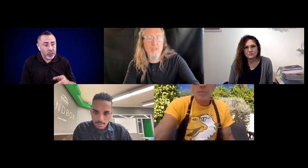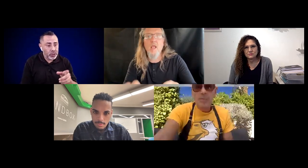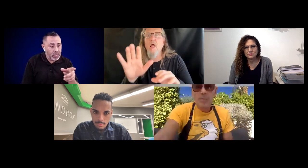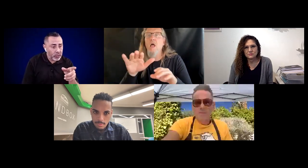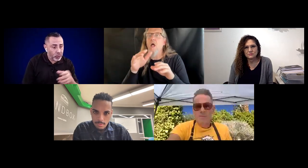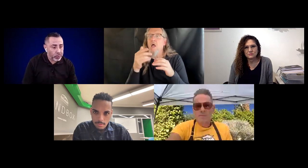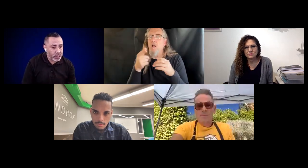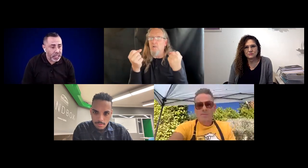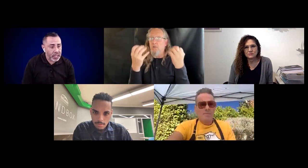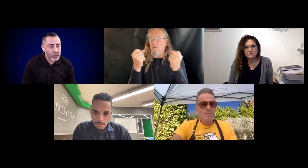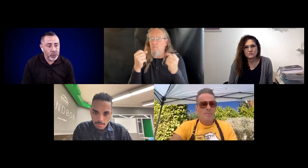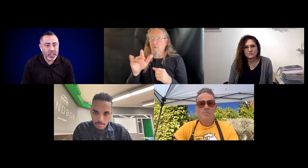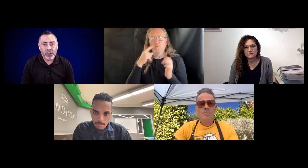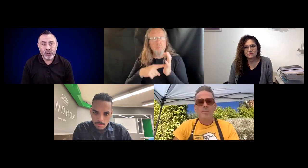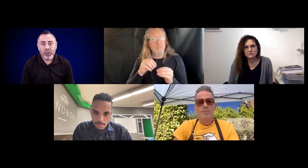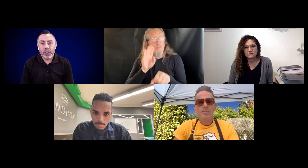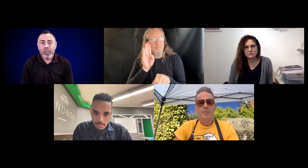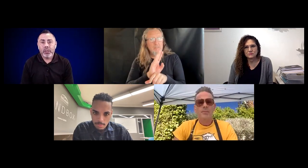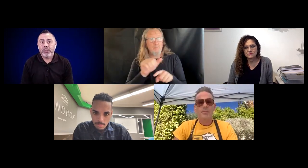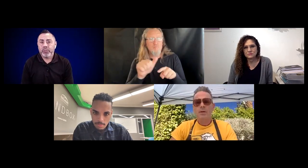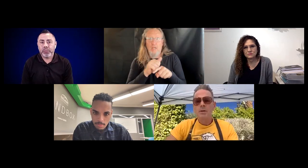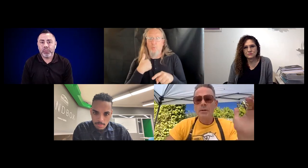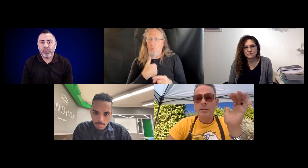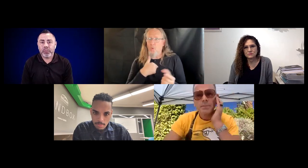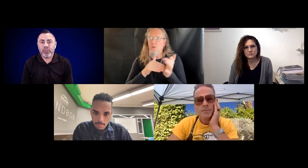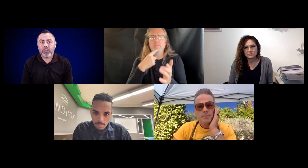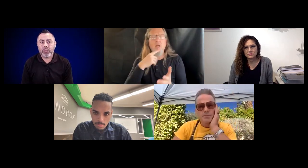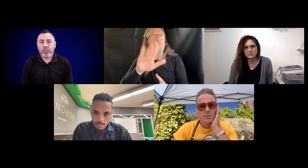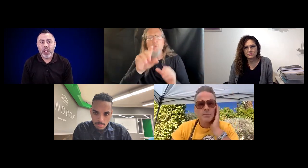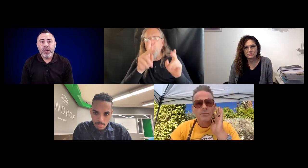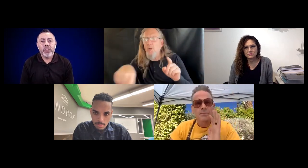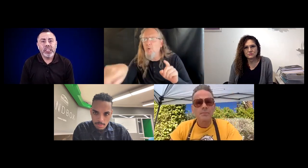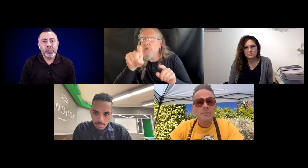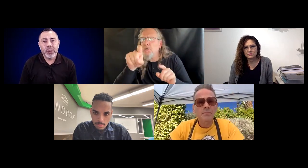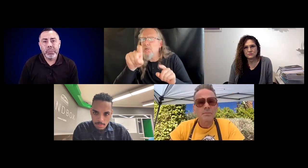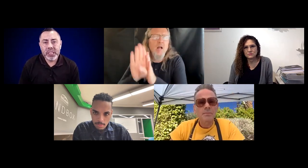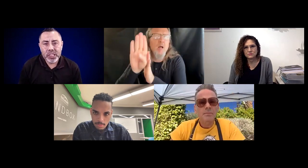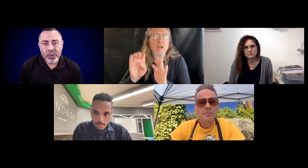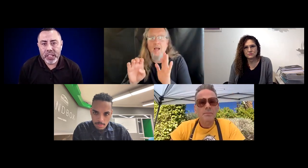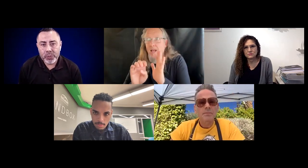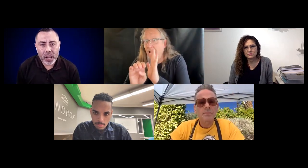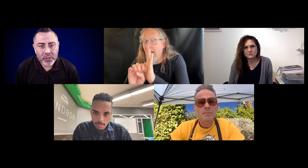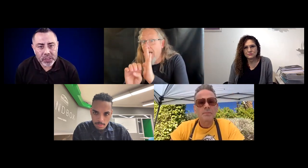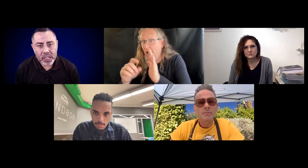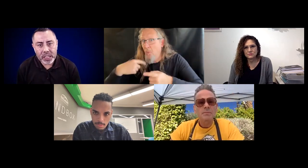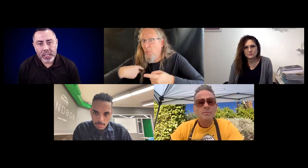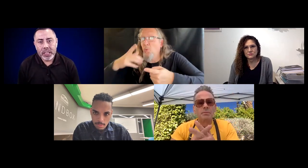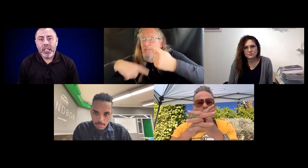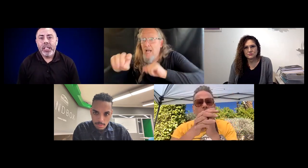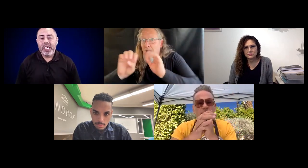So thank you for pointing that out. For example, in business trainings, we often say it's okay.